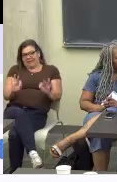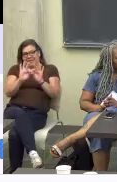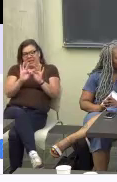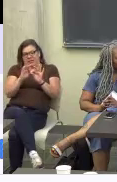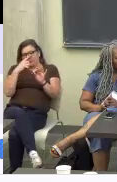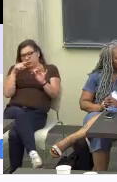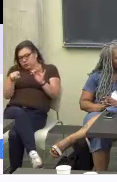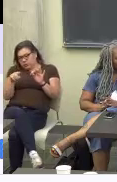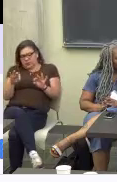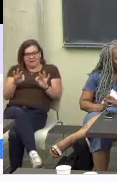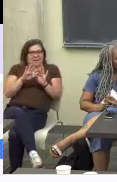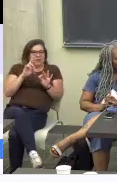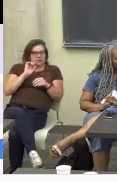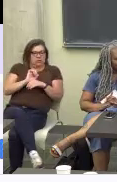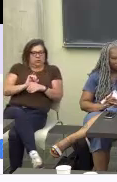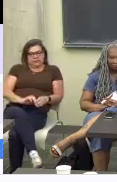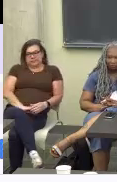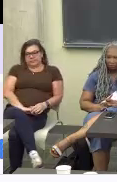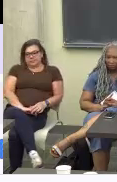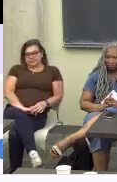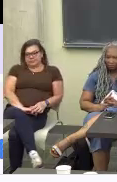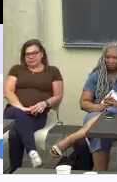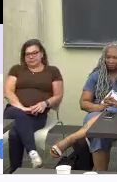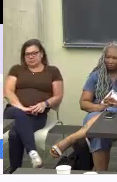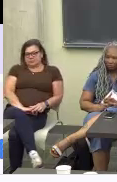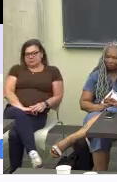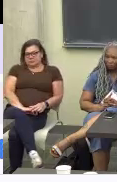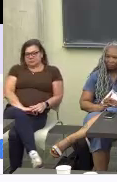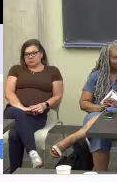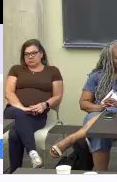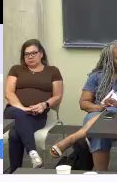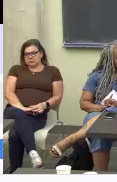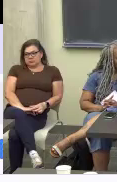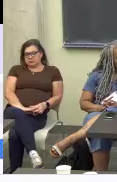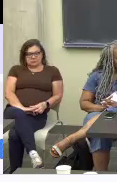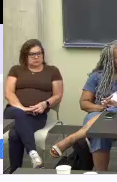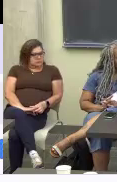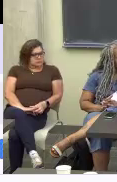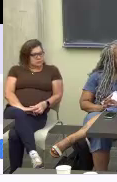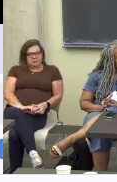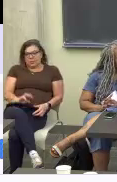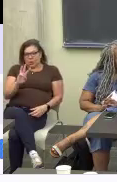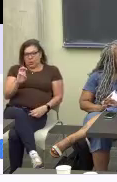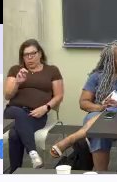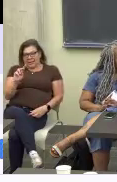and there's value for your employee. Wendy, you've been quiet. Your turn.